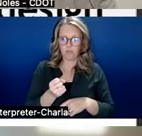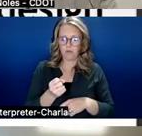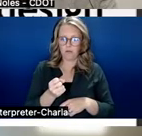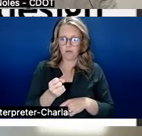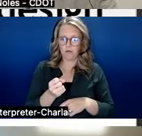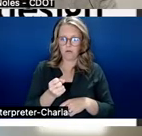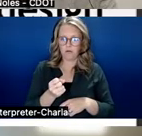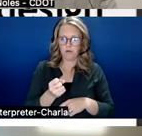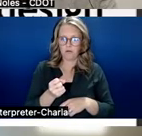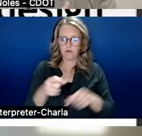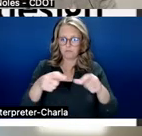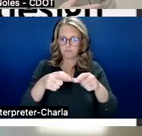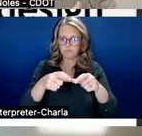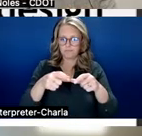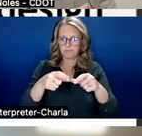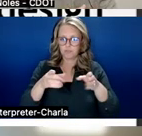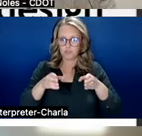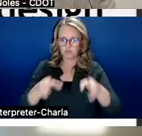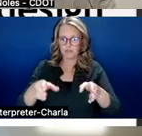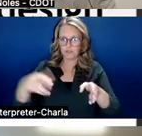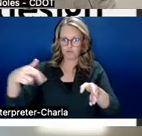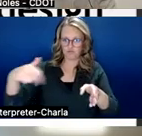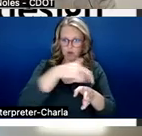because of the high numbers of pedestrians they use today.